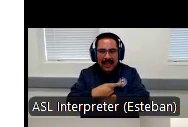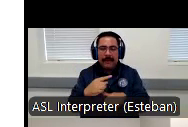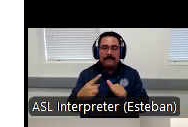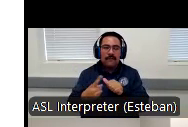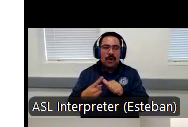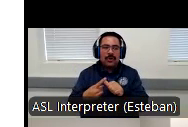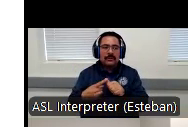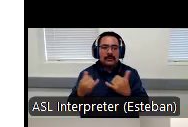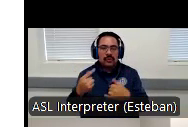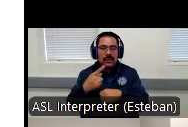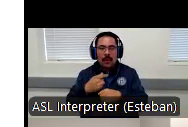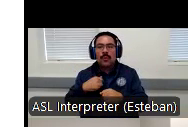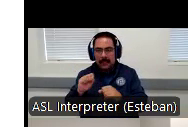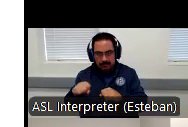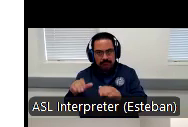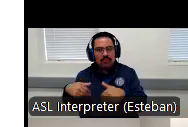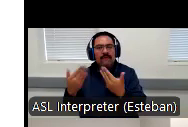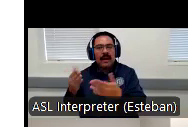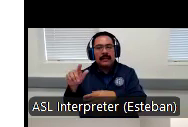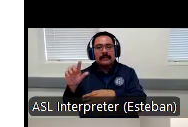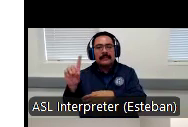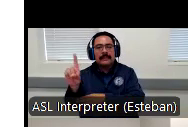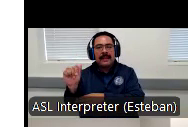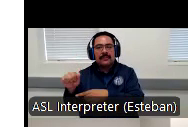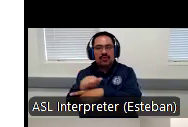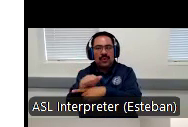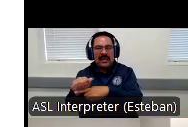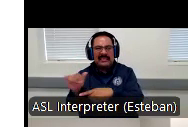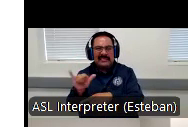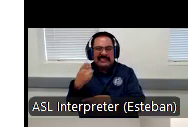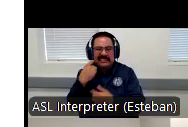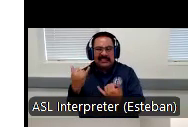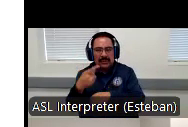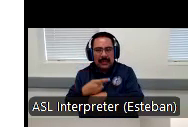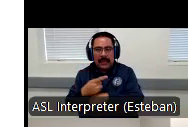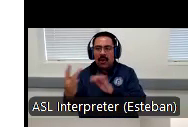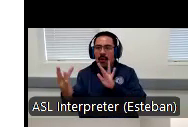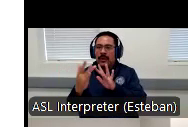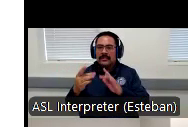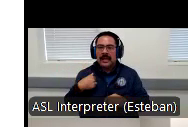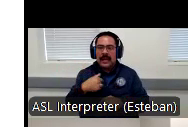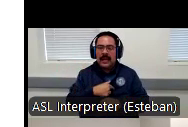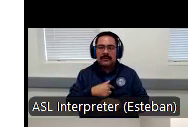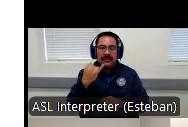today, we provide disability training for you to reach out if there's a training you would like to